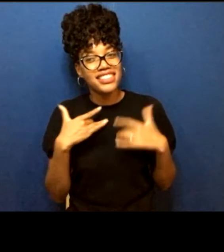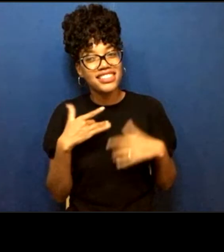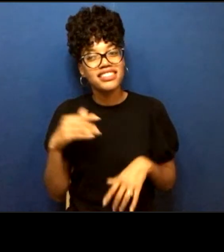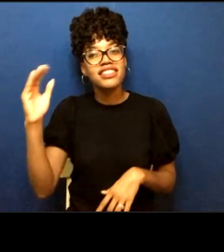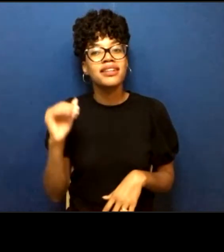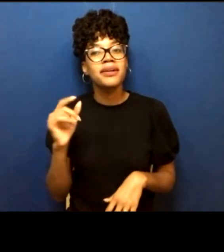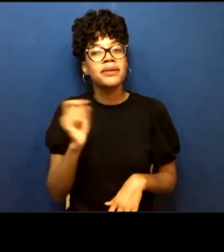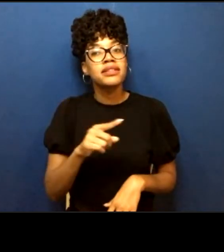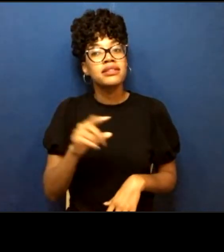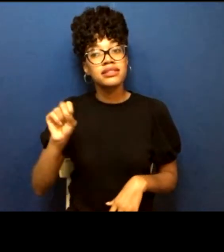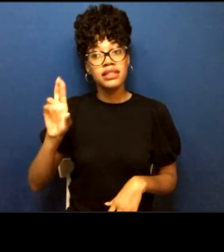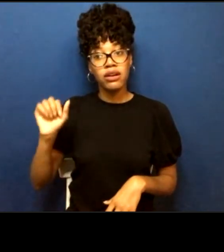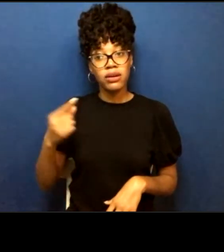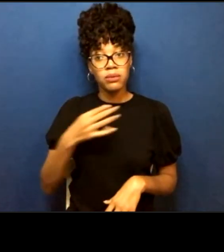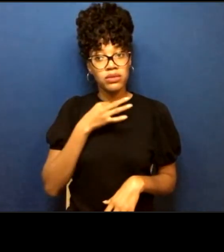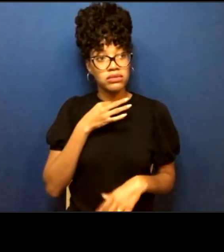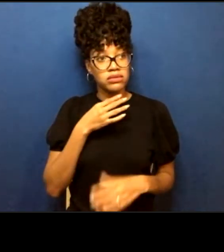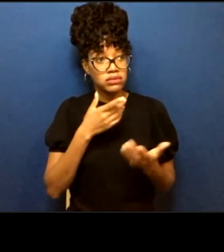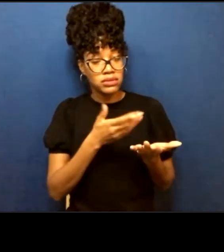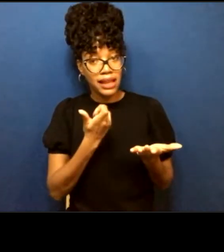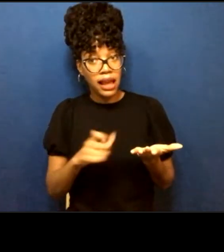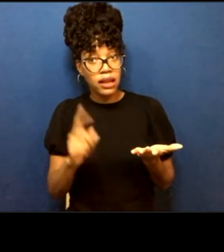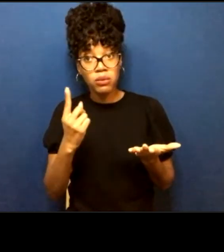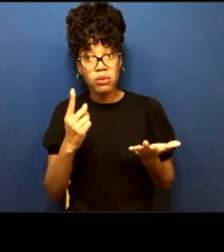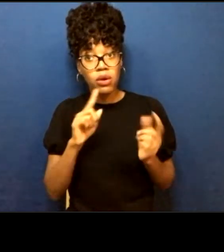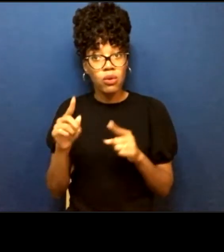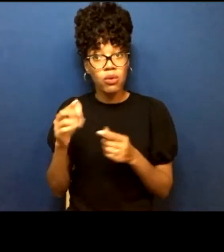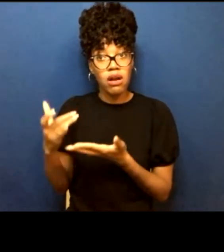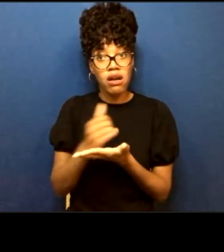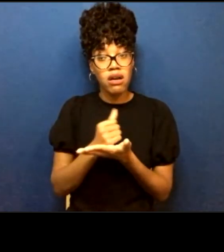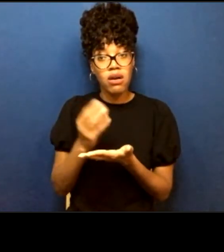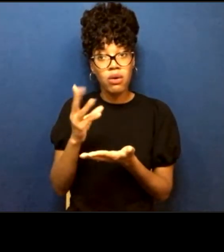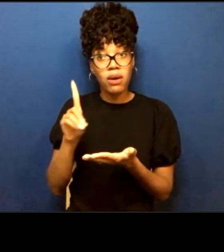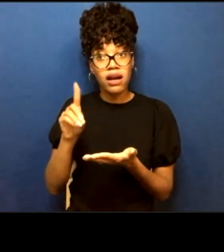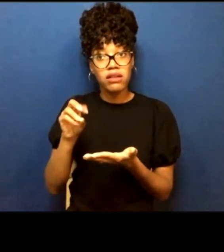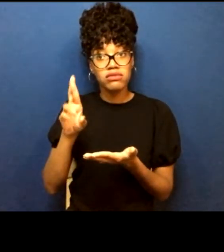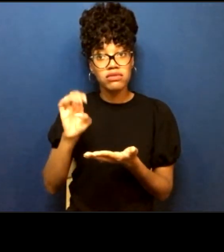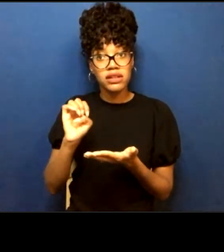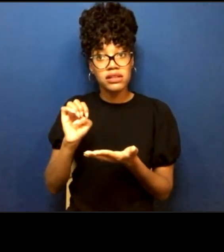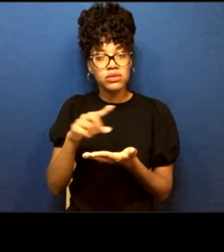"Can anyone go out and harvest wild rice?" Cause you talked about it being harvested.